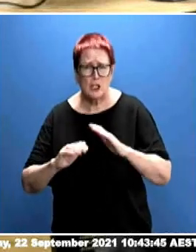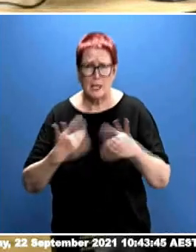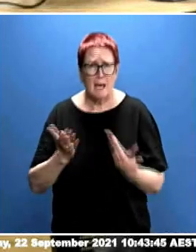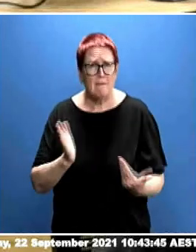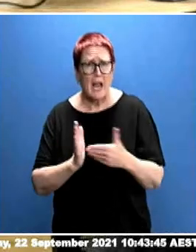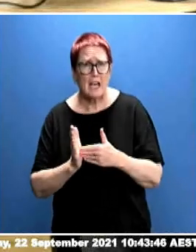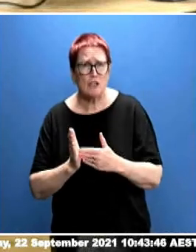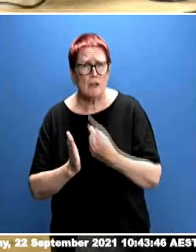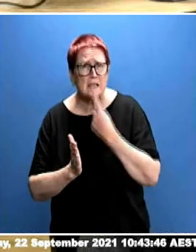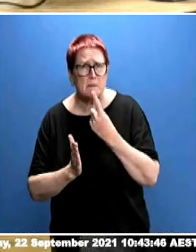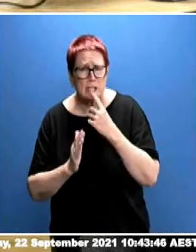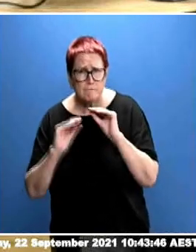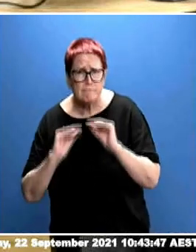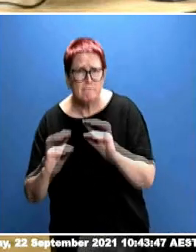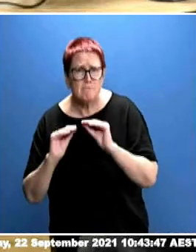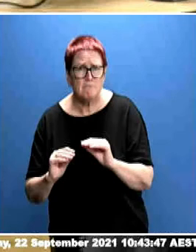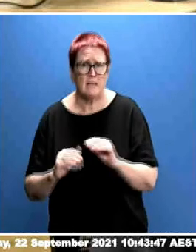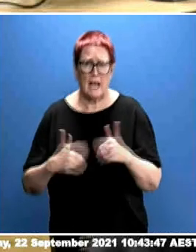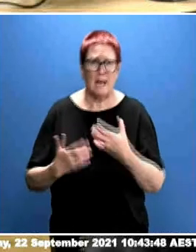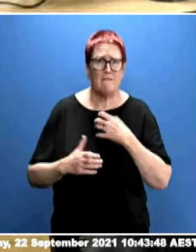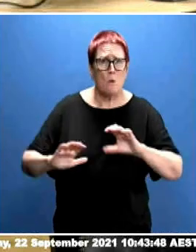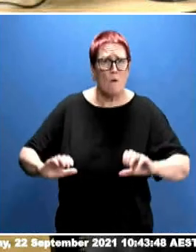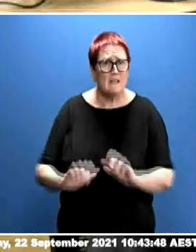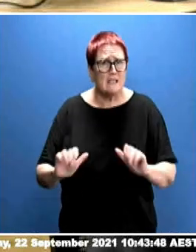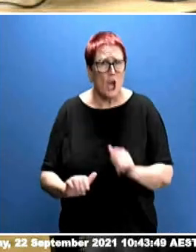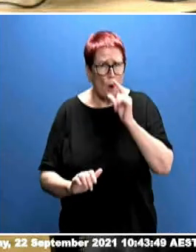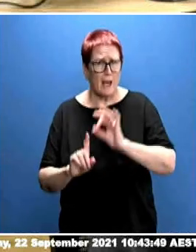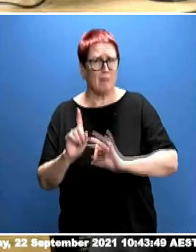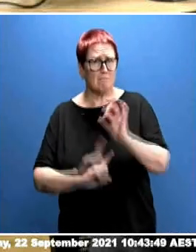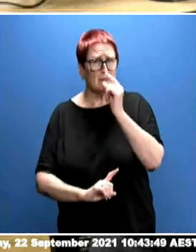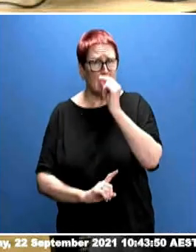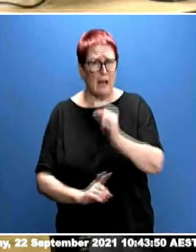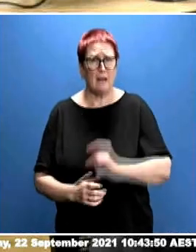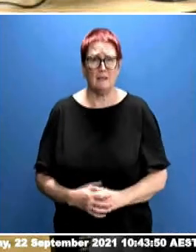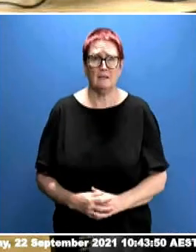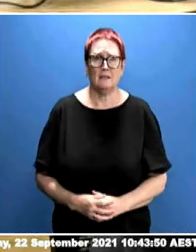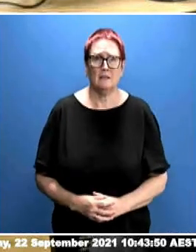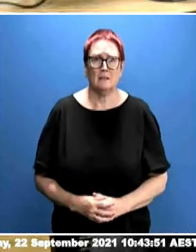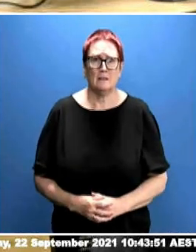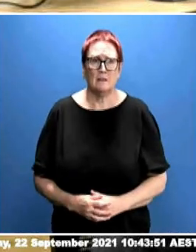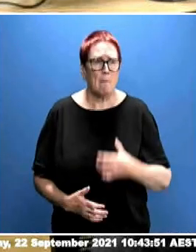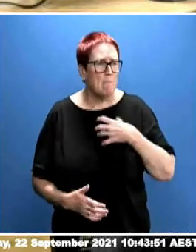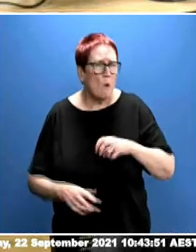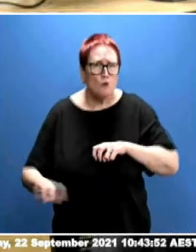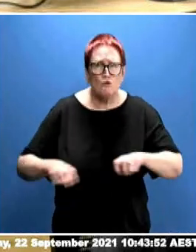and with extra physio she could, like, try to get more active.